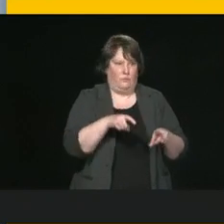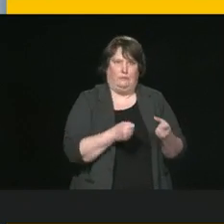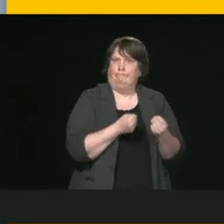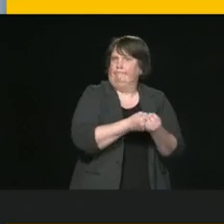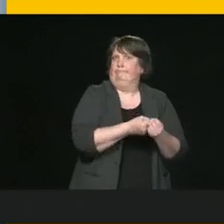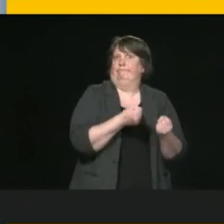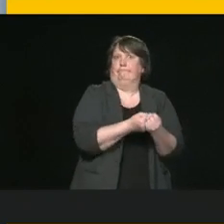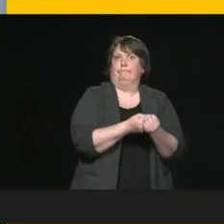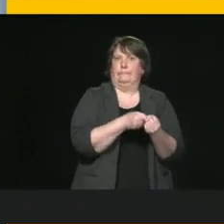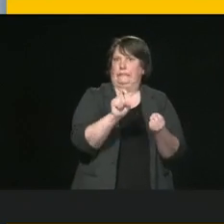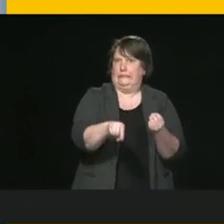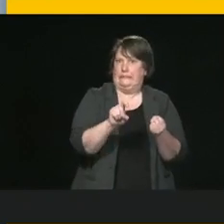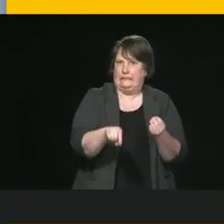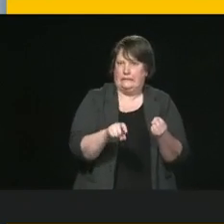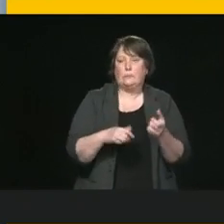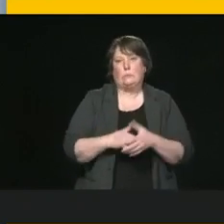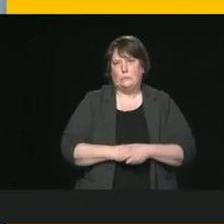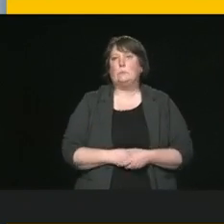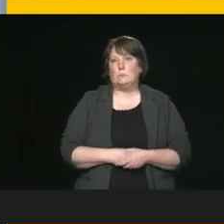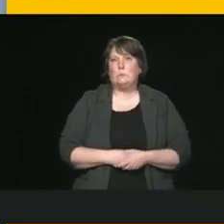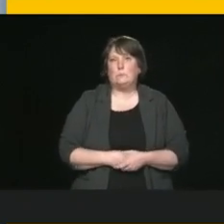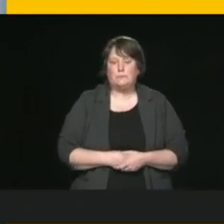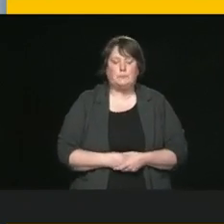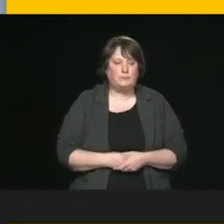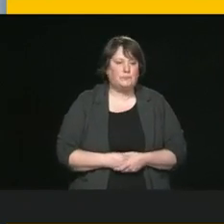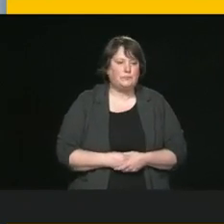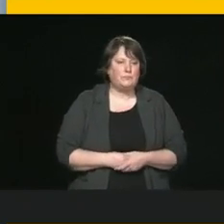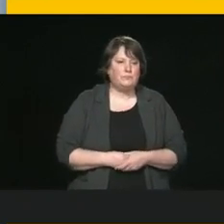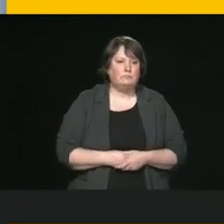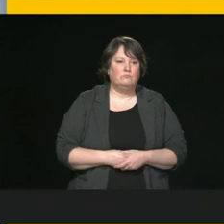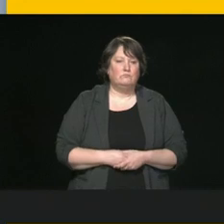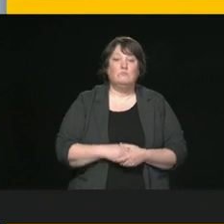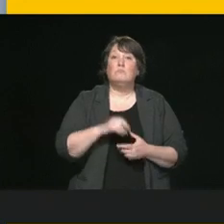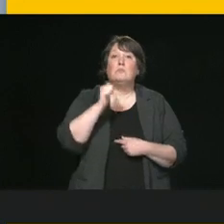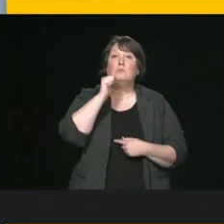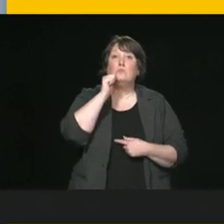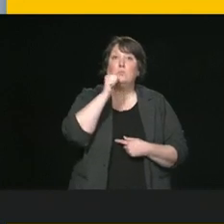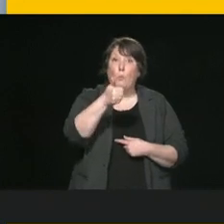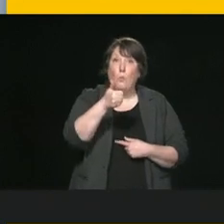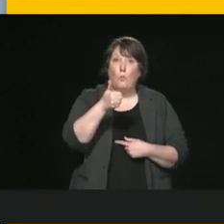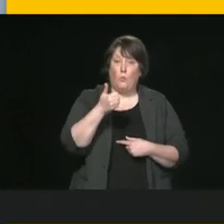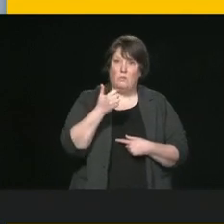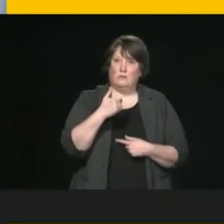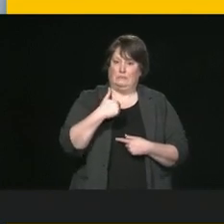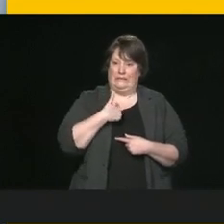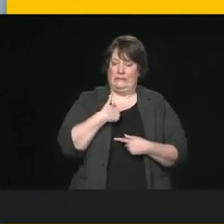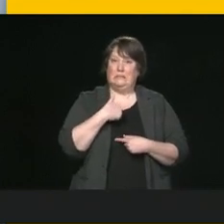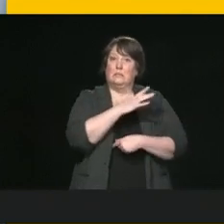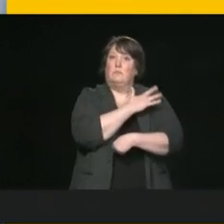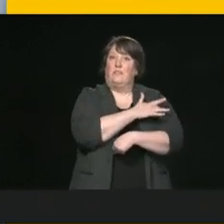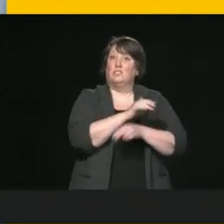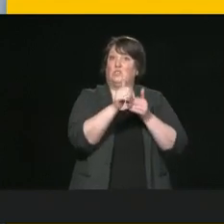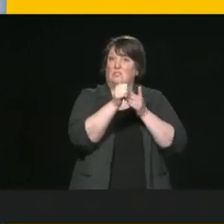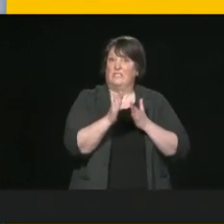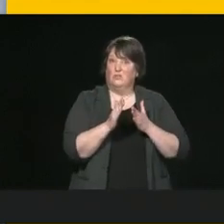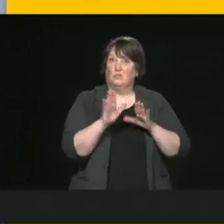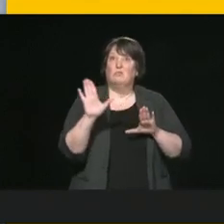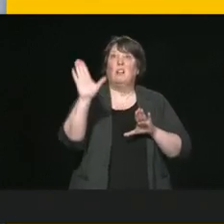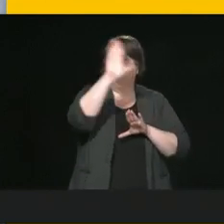DIFFICULT OVER THE PAST WEEKS.